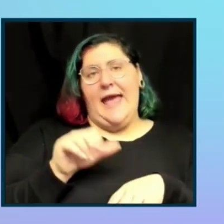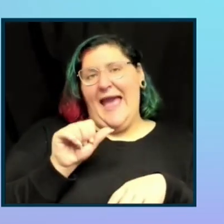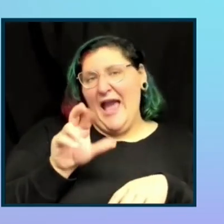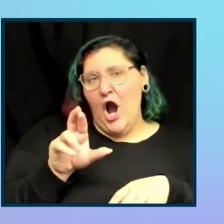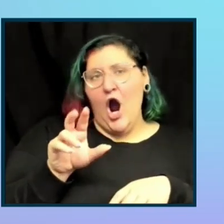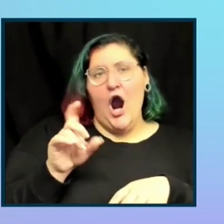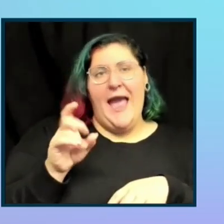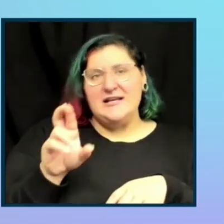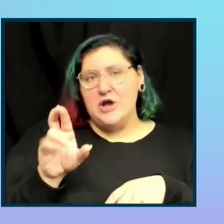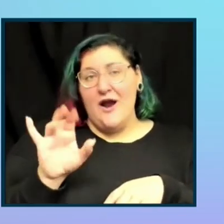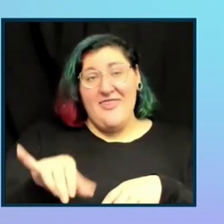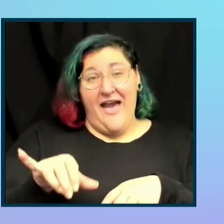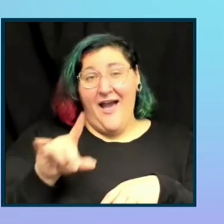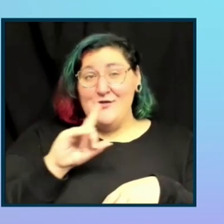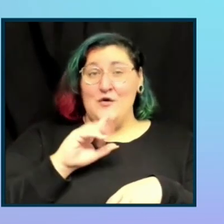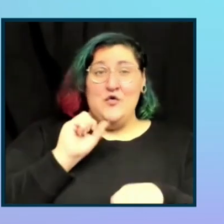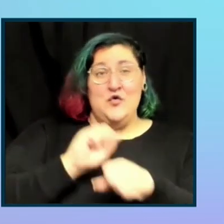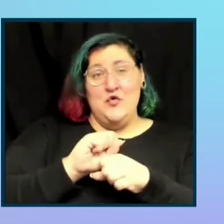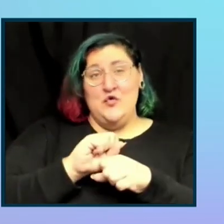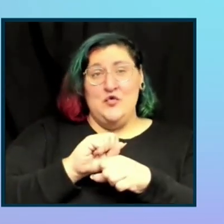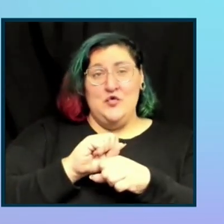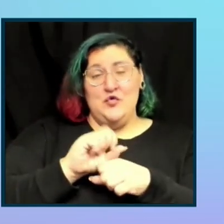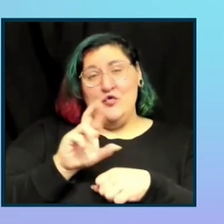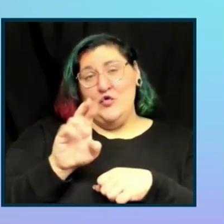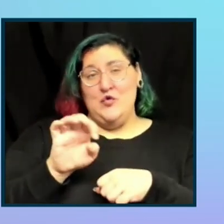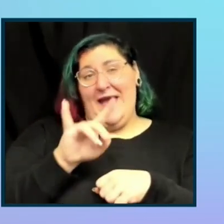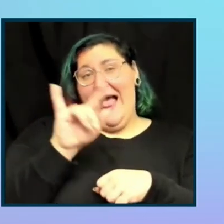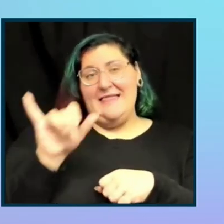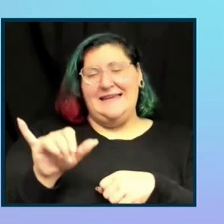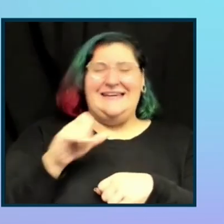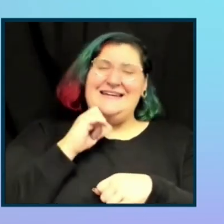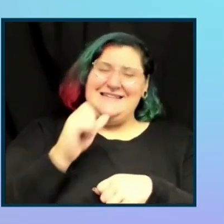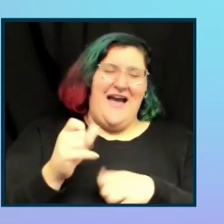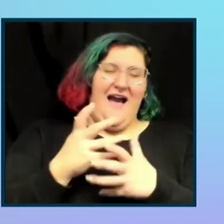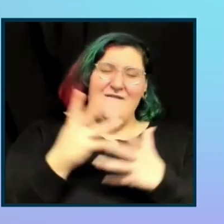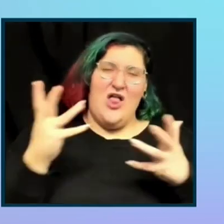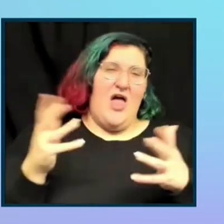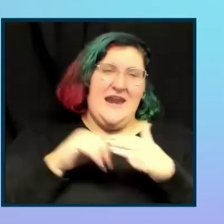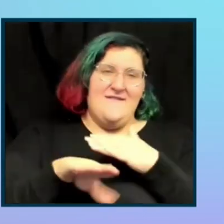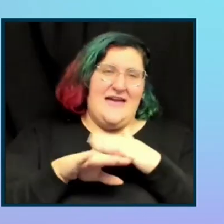But yeah great question. And I look forward to seeing where that industry goes in the near and further future.